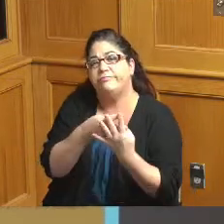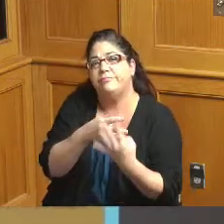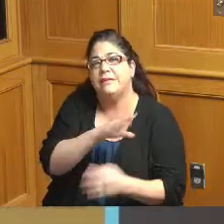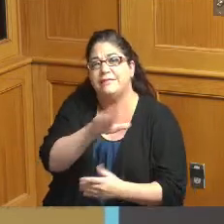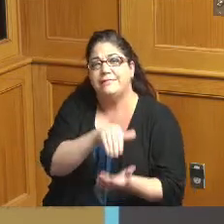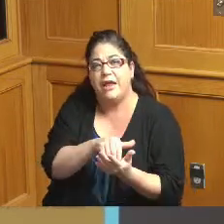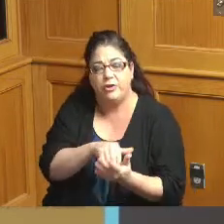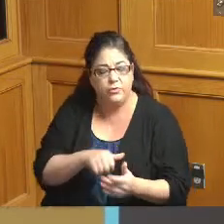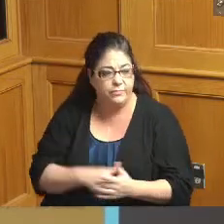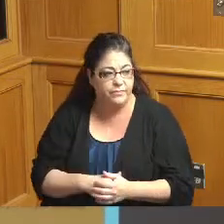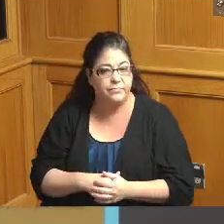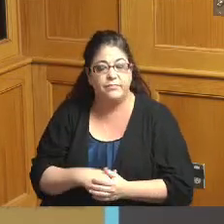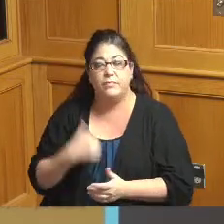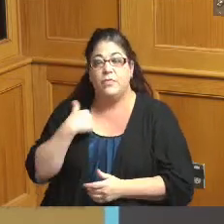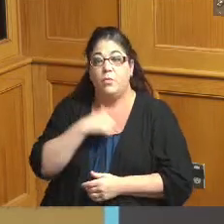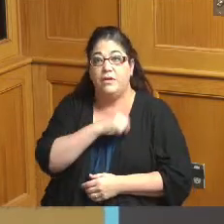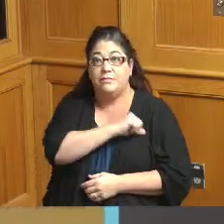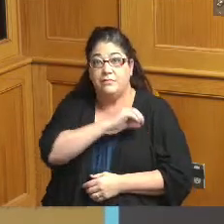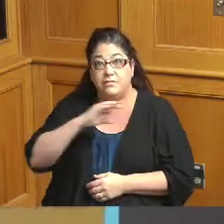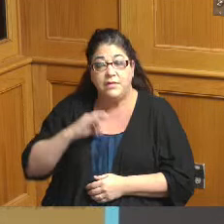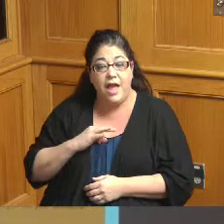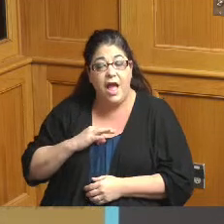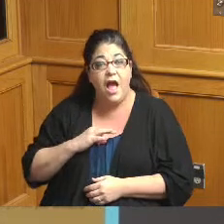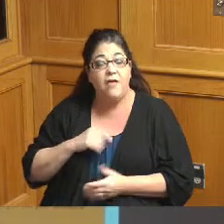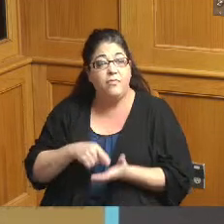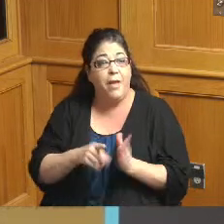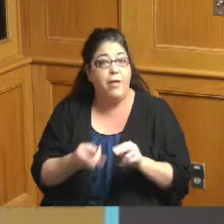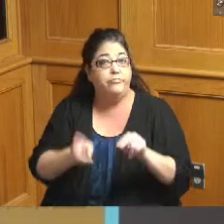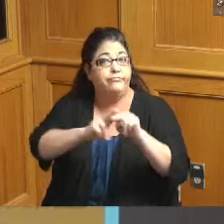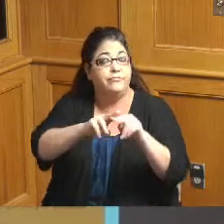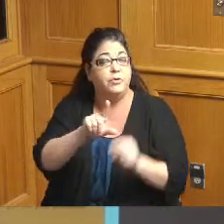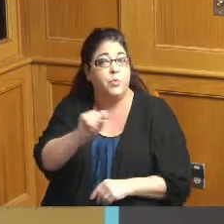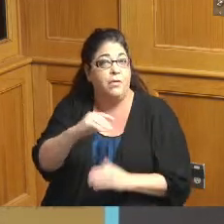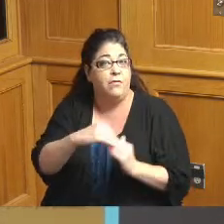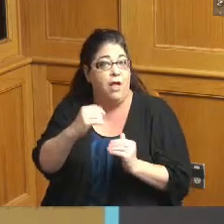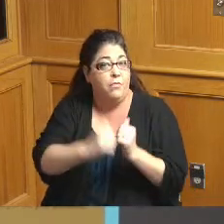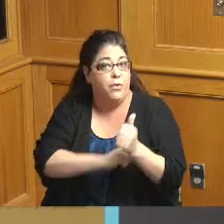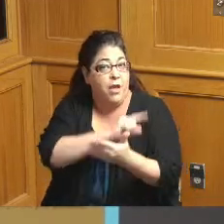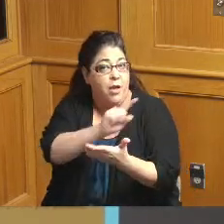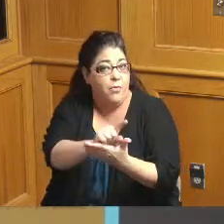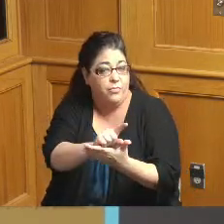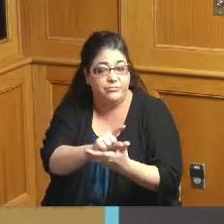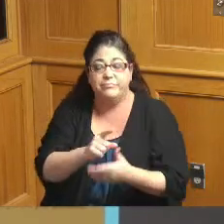were able to move our staff to twenty dollars an hour still having some challenges bringing